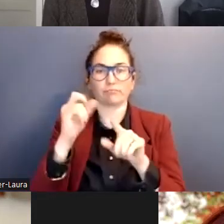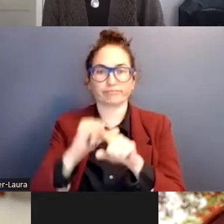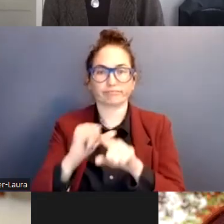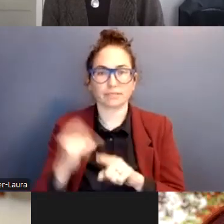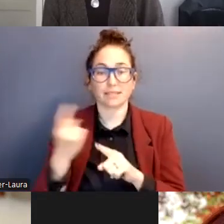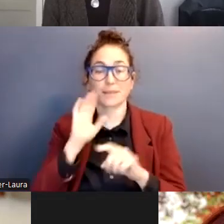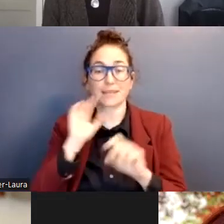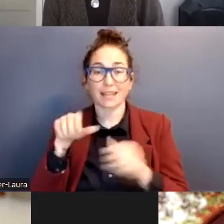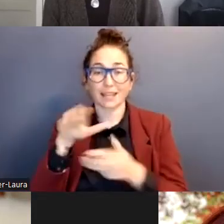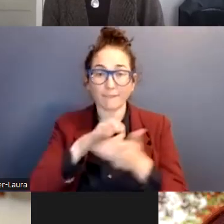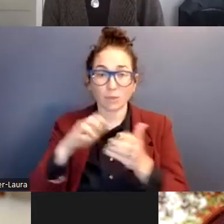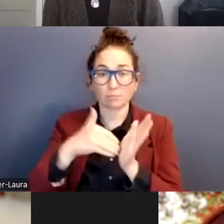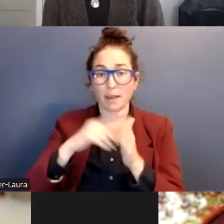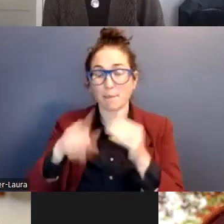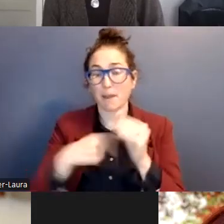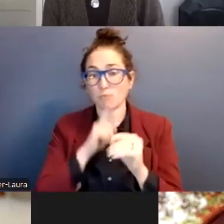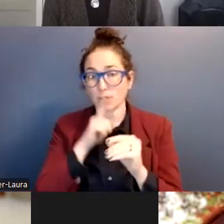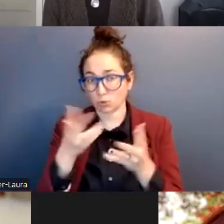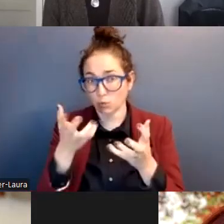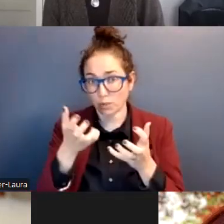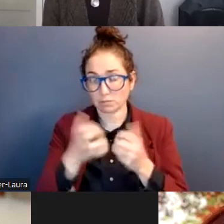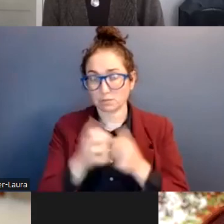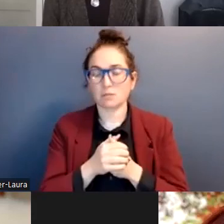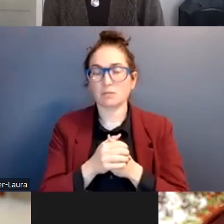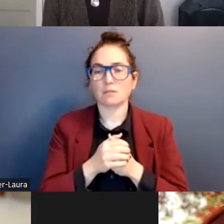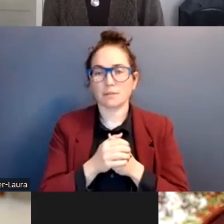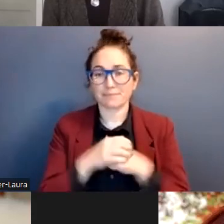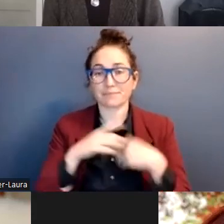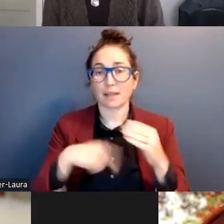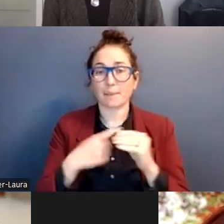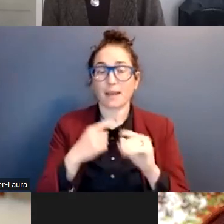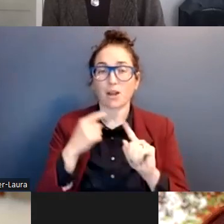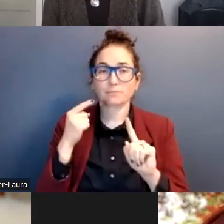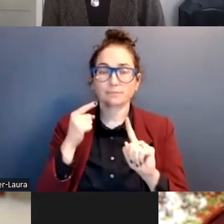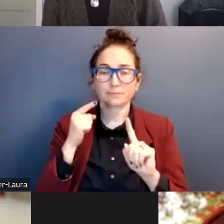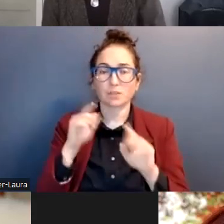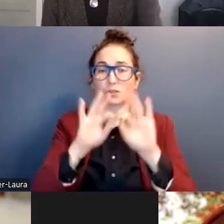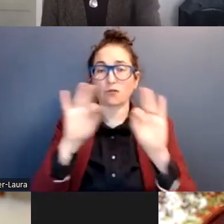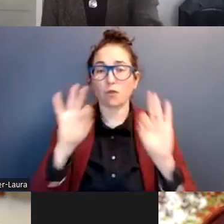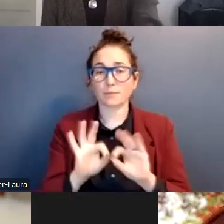a lot of legal ease or something that could confuse providers about what you really want.